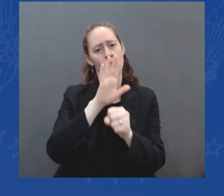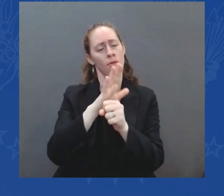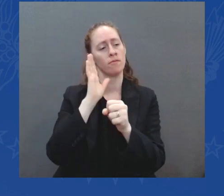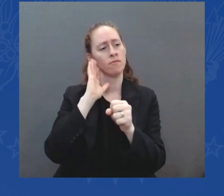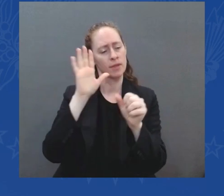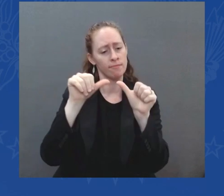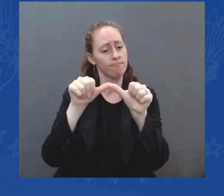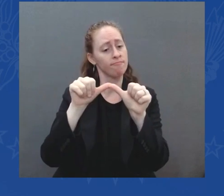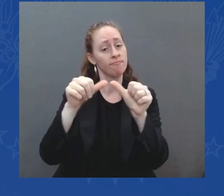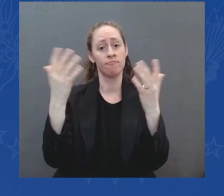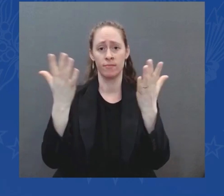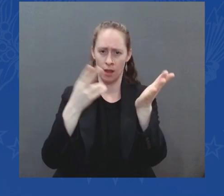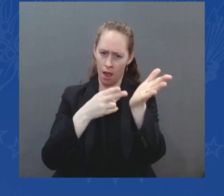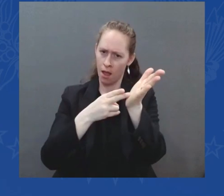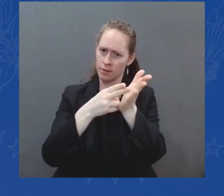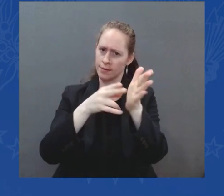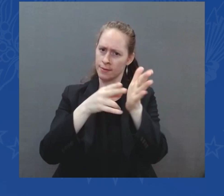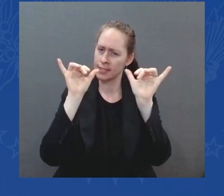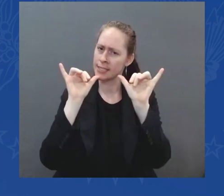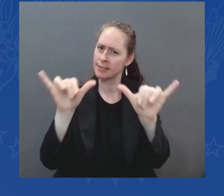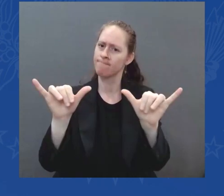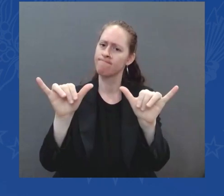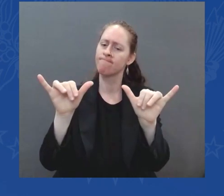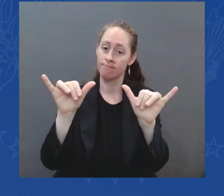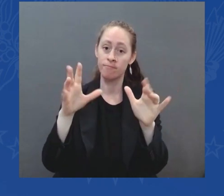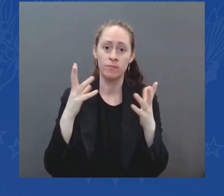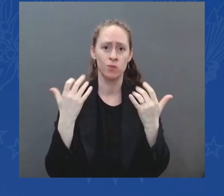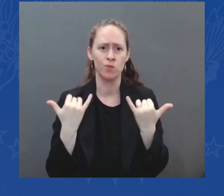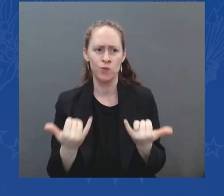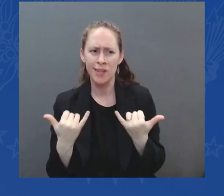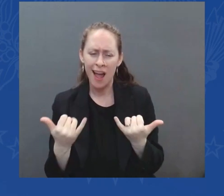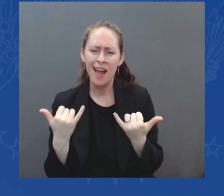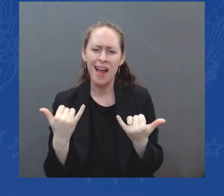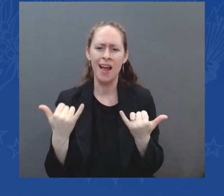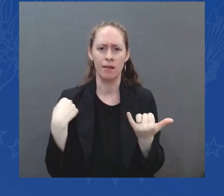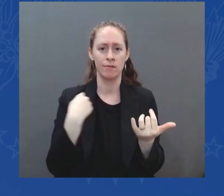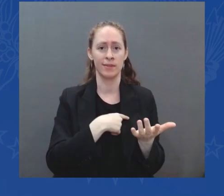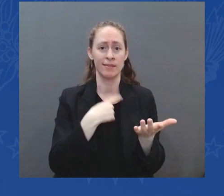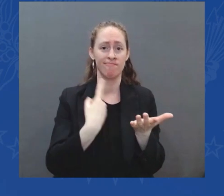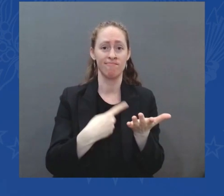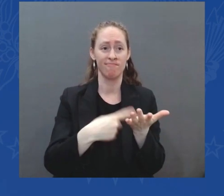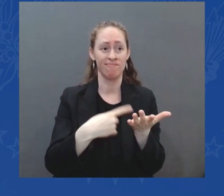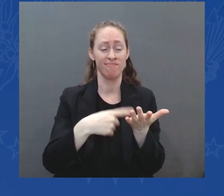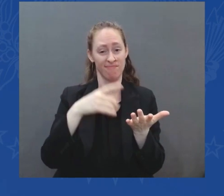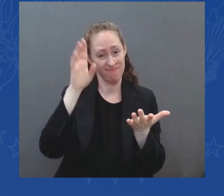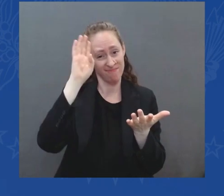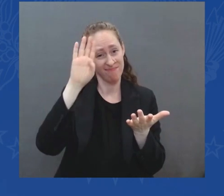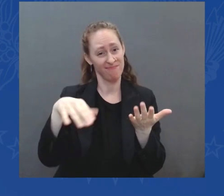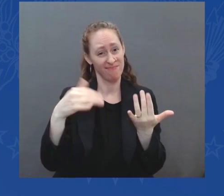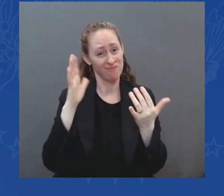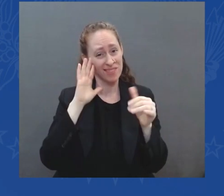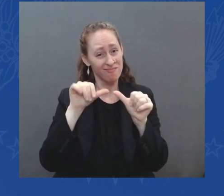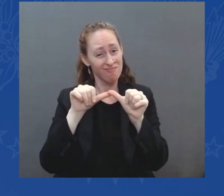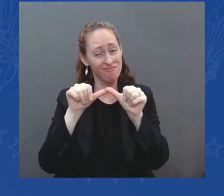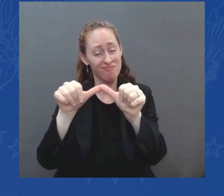to brutally and savagely invade a sovereign nation. The fact is, he's causing thousands of deaths